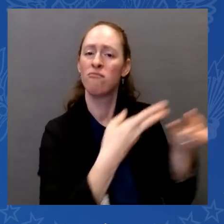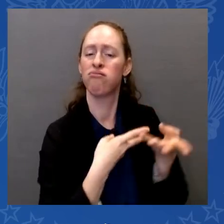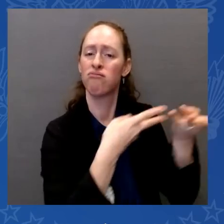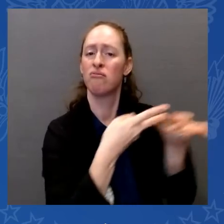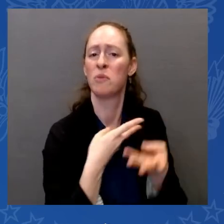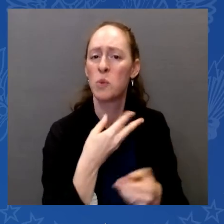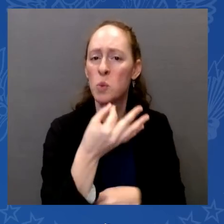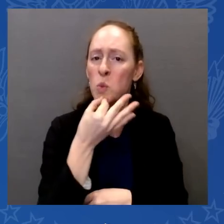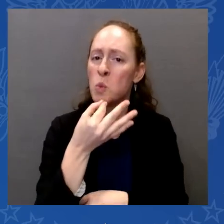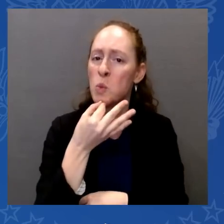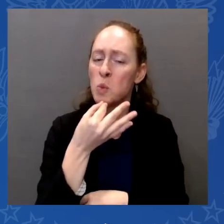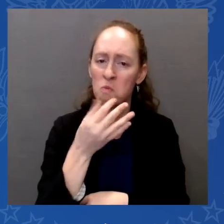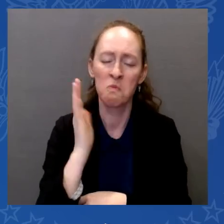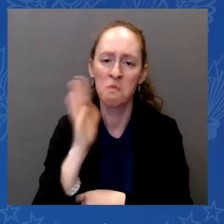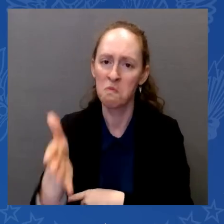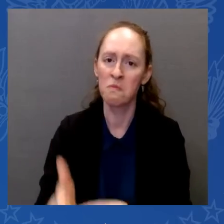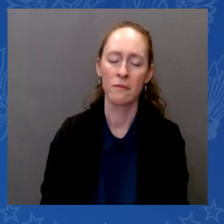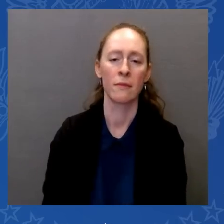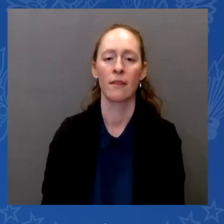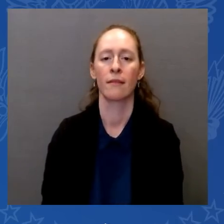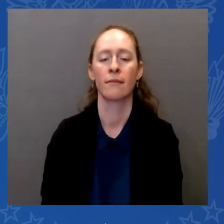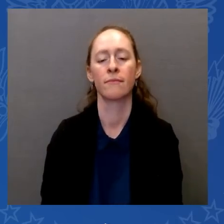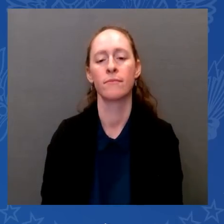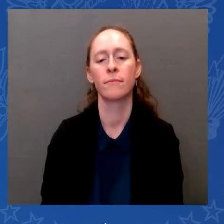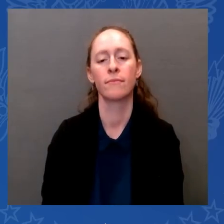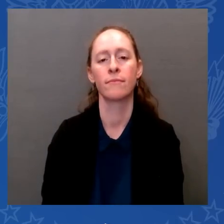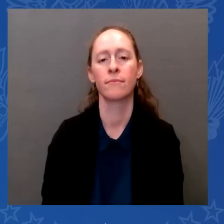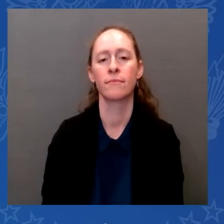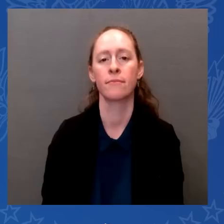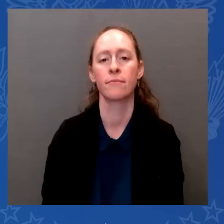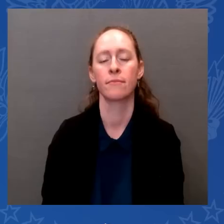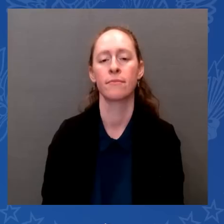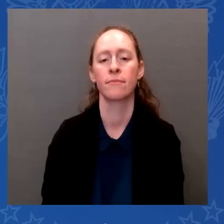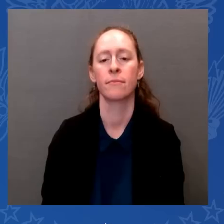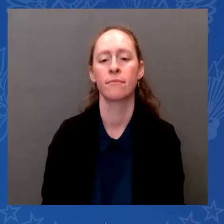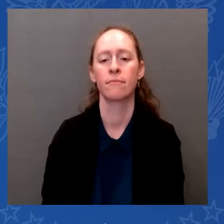to ensure a smooth transition to repaying and preventing unnecessary defaults.